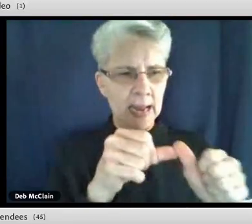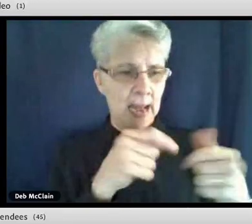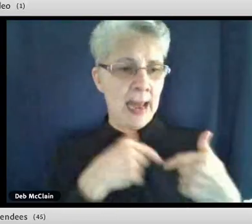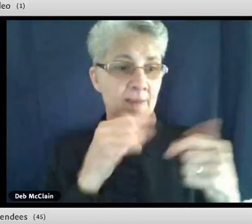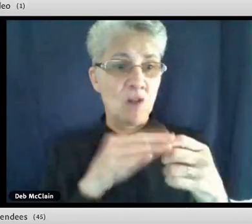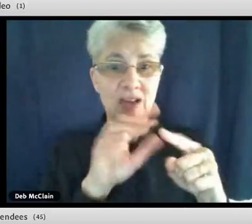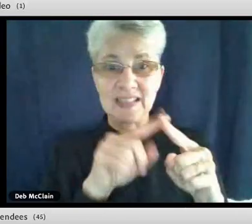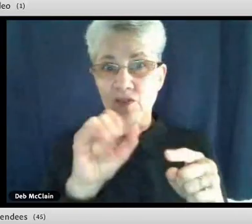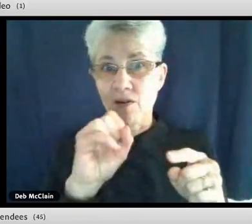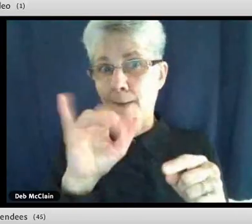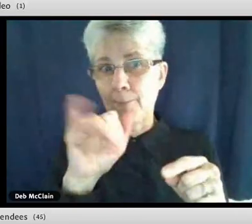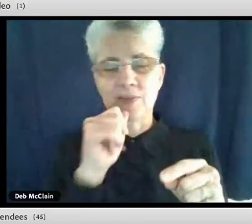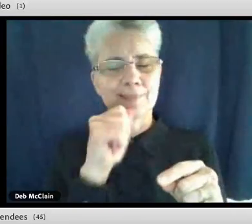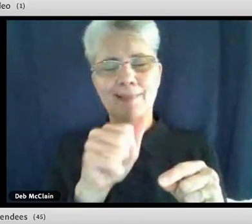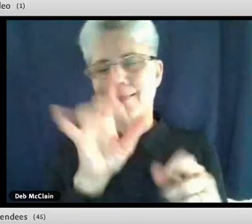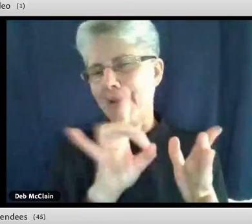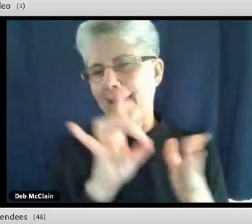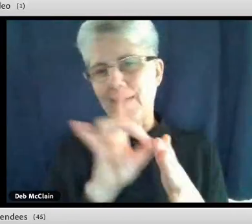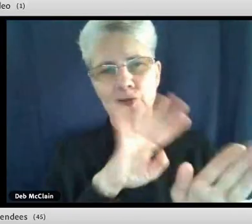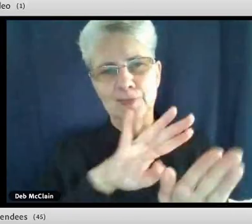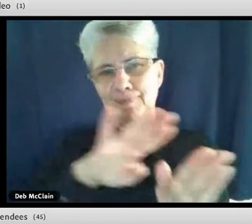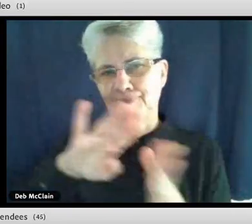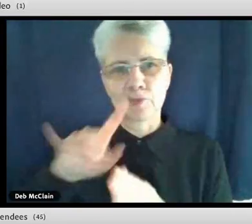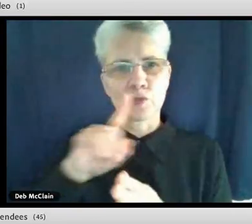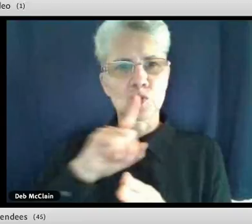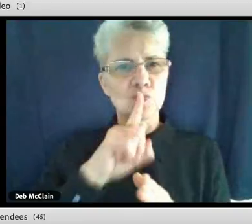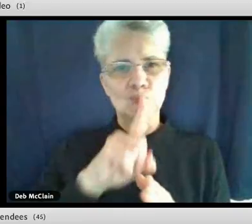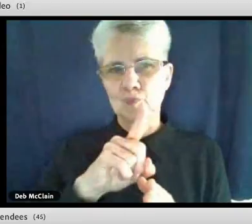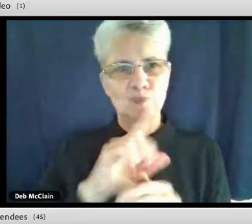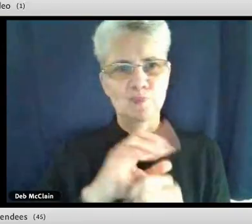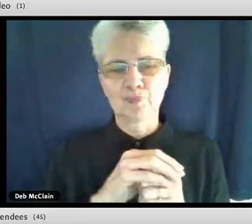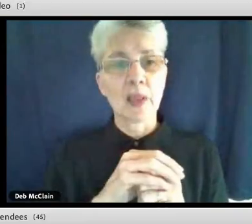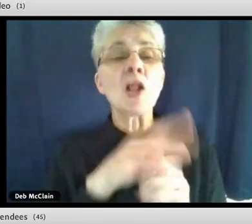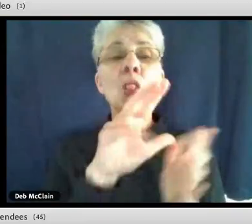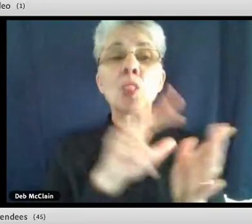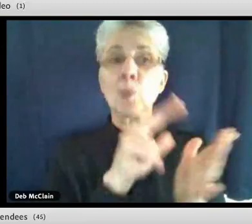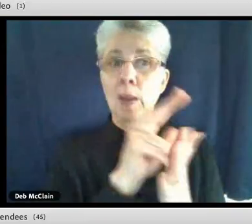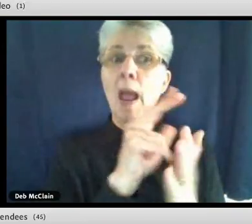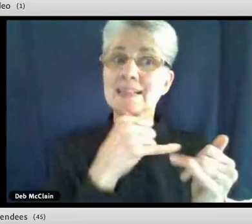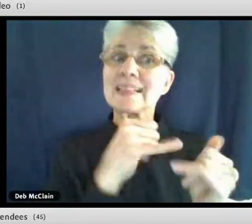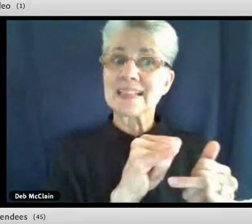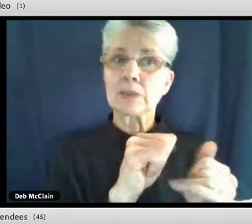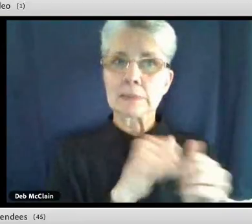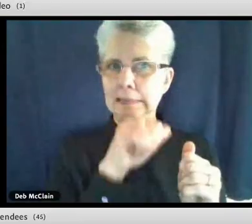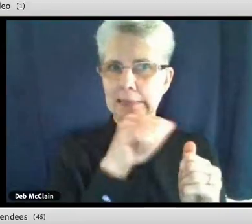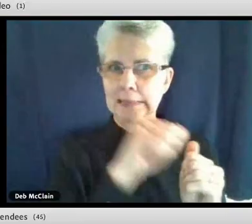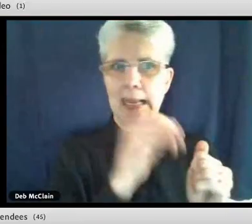and it is not 8 hours, so don't worry about that, but 3 hours is still, you know, stay home.